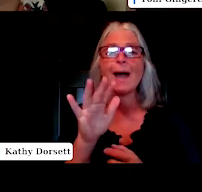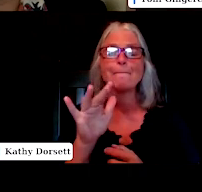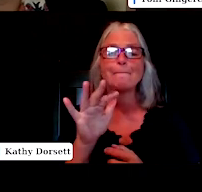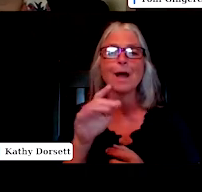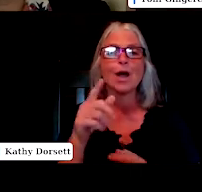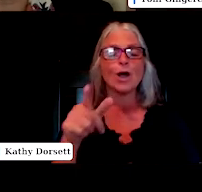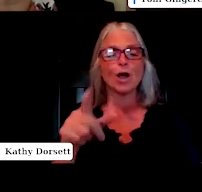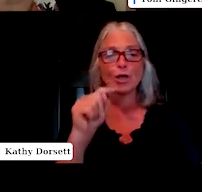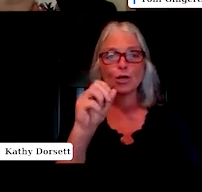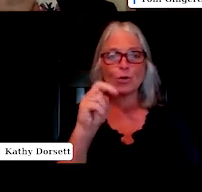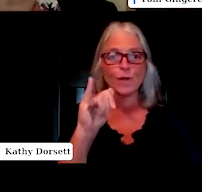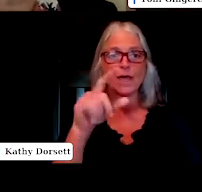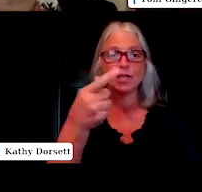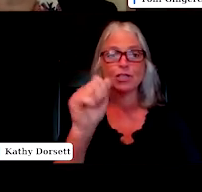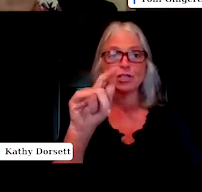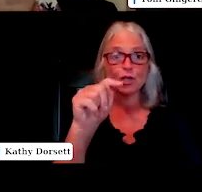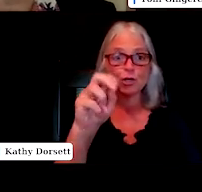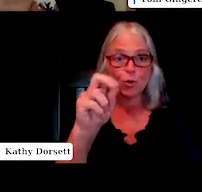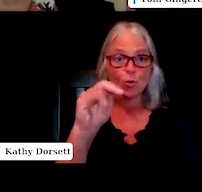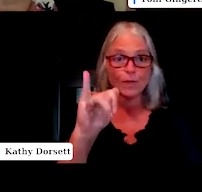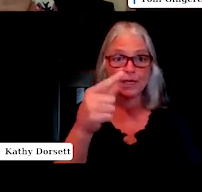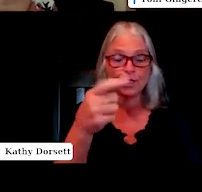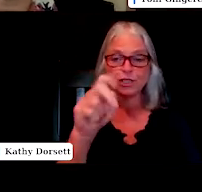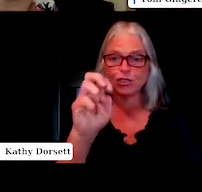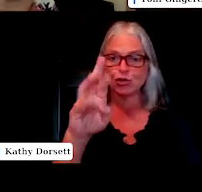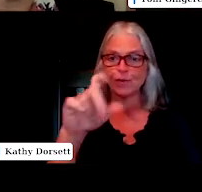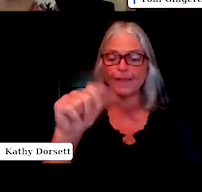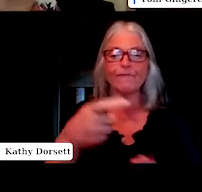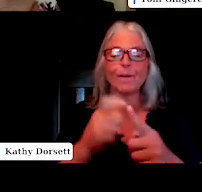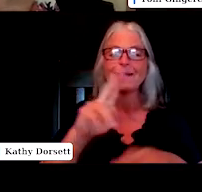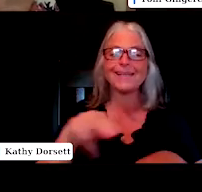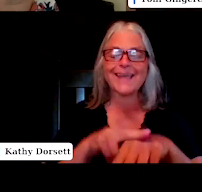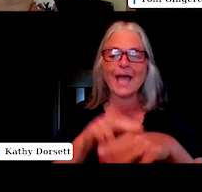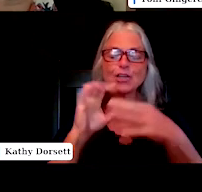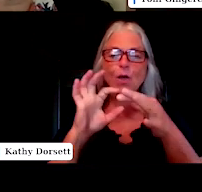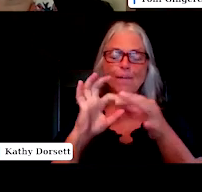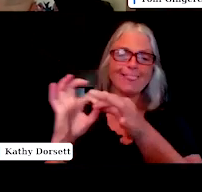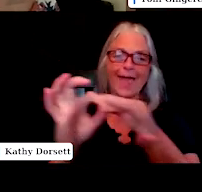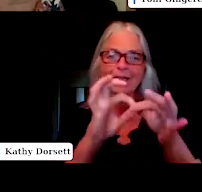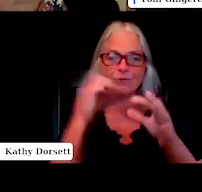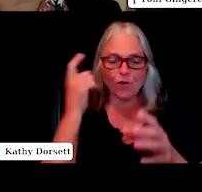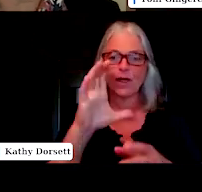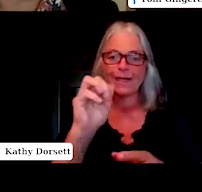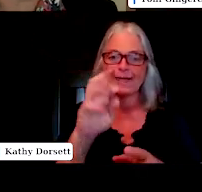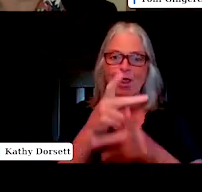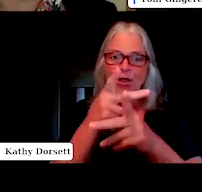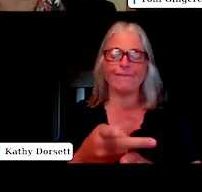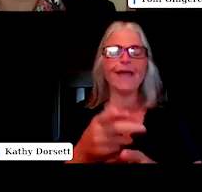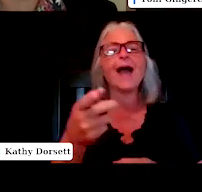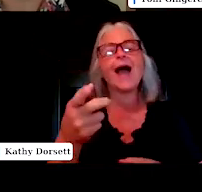Tony Gingerlli is here from the National Alliance for caregiving. And she's gonna provide an overview of.